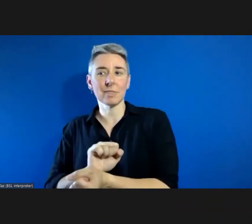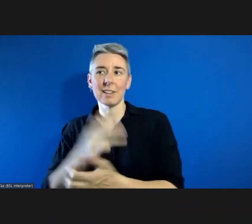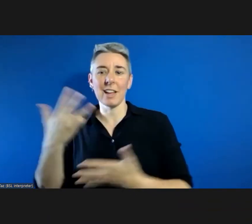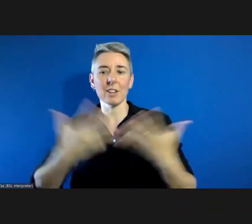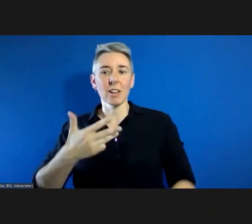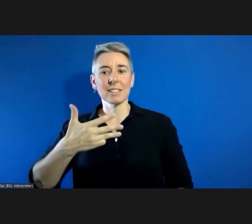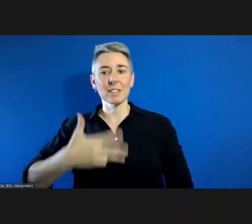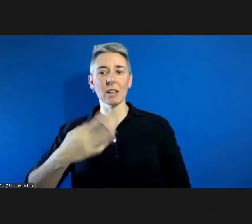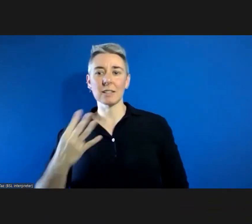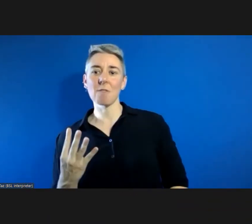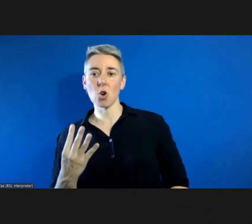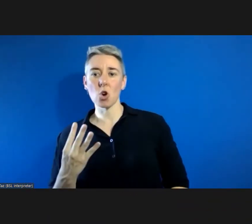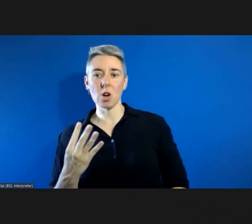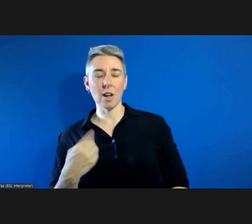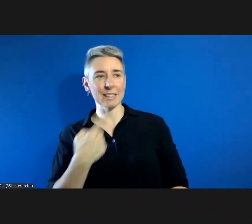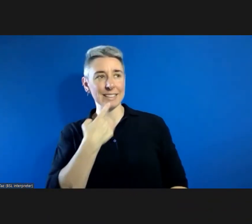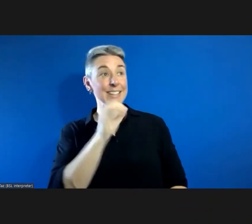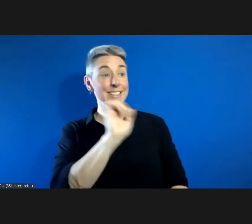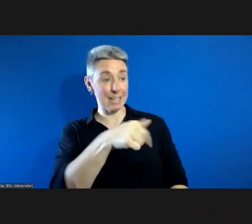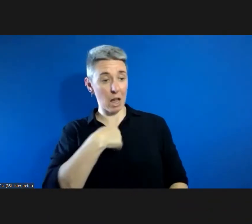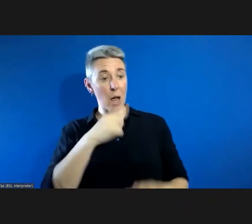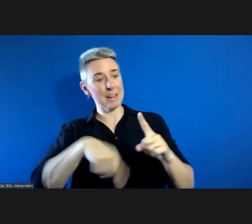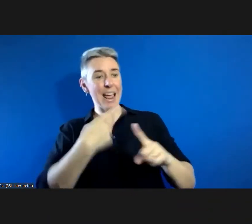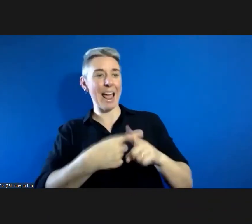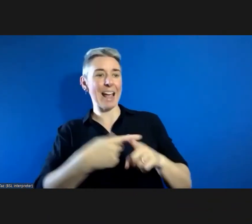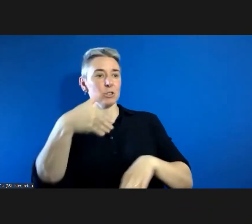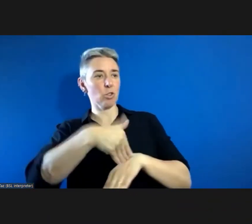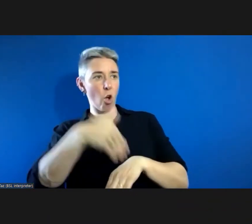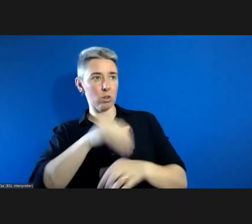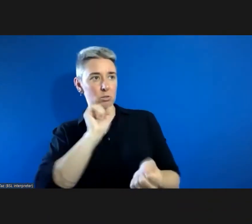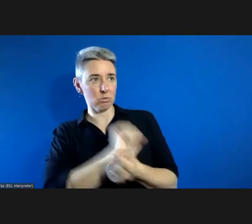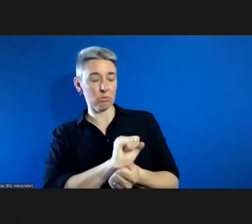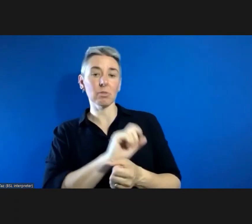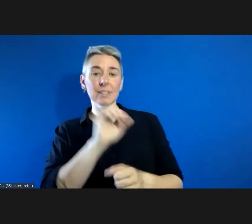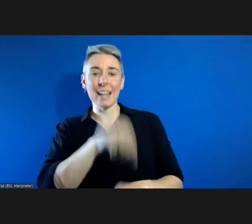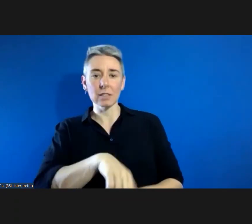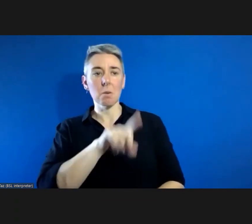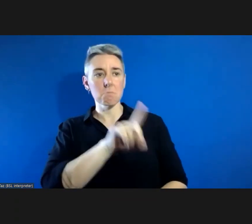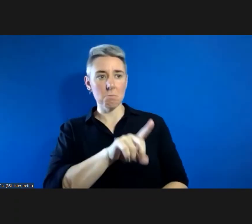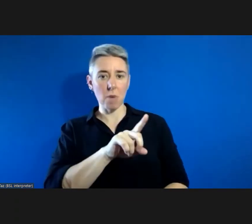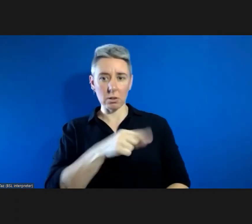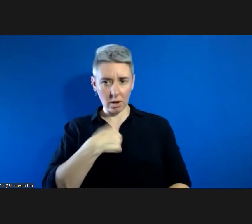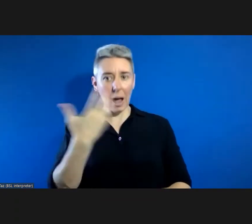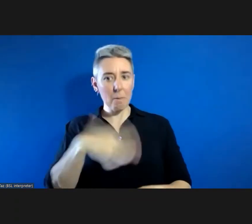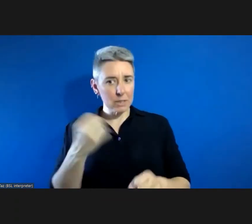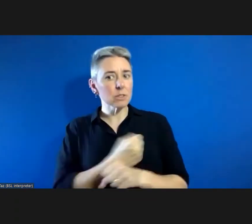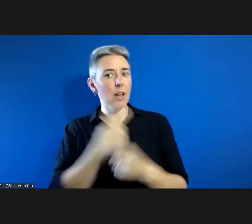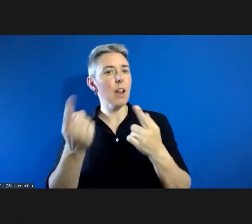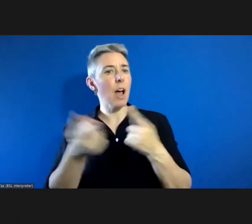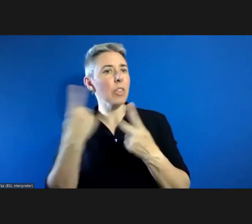done other things, too. So still, it's nice to be wanted, I suppose. And it's like they've got